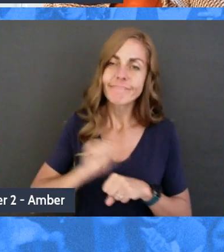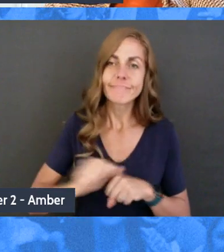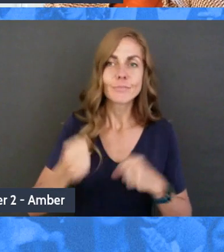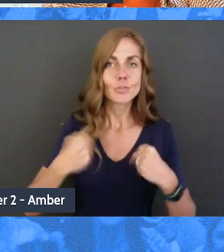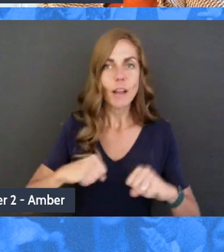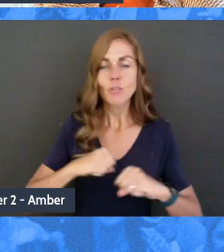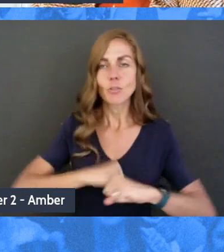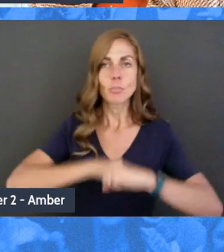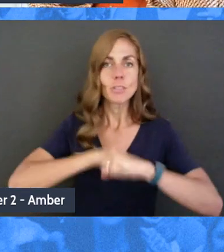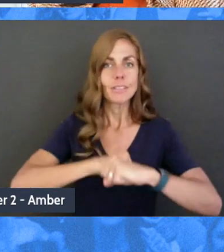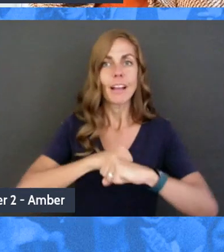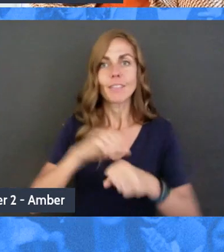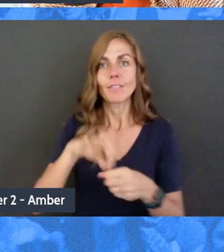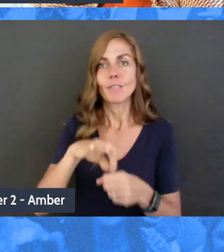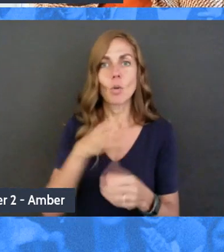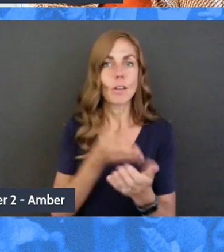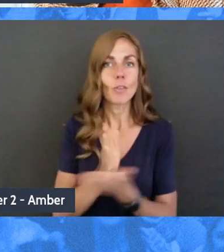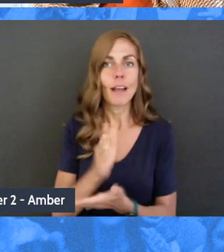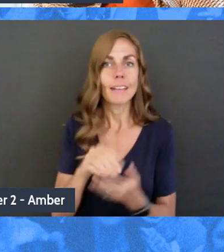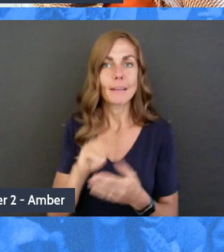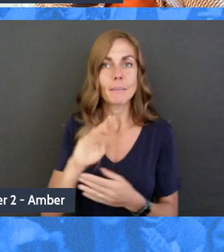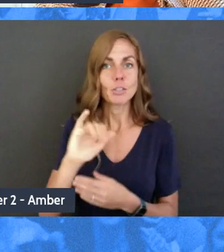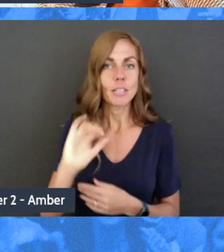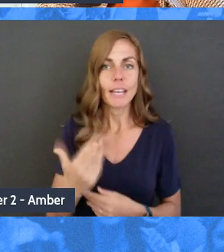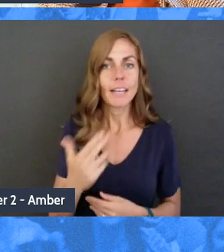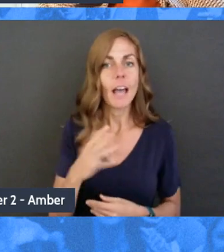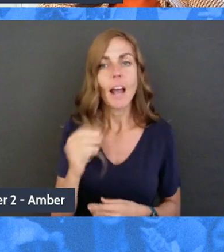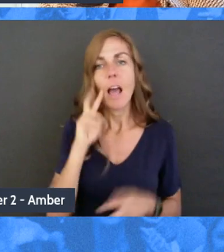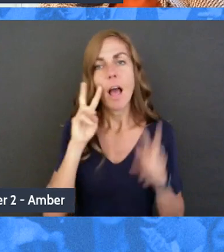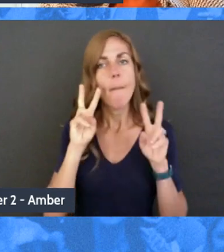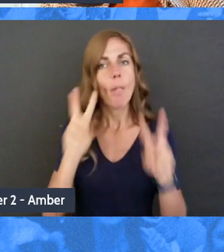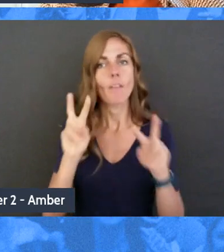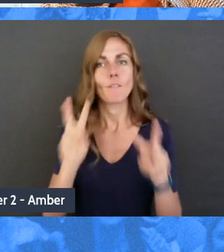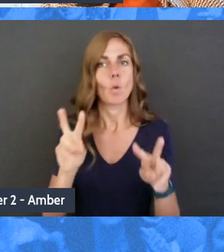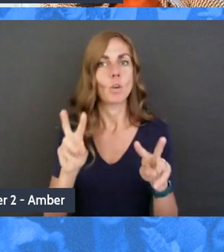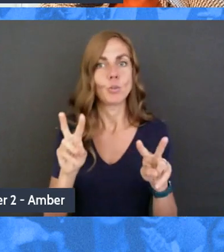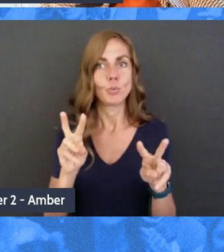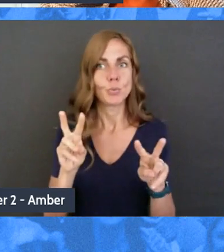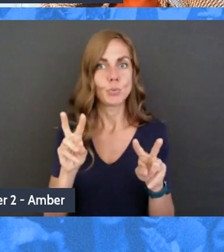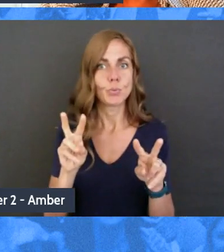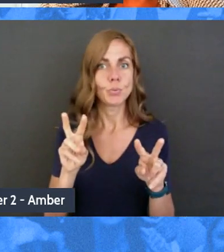in Michigan. And I'm looking forward to also, hopefully one day soon,